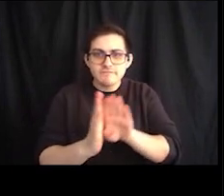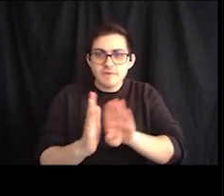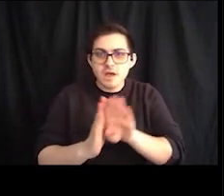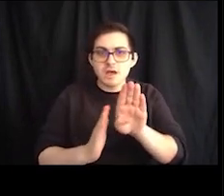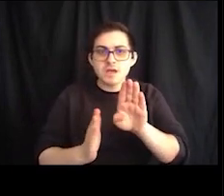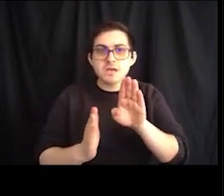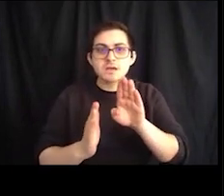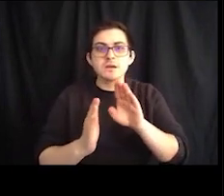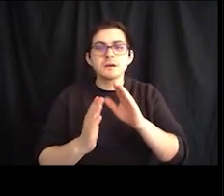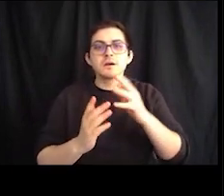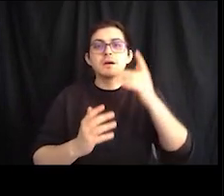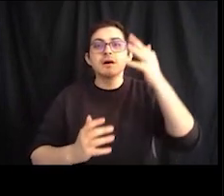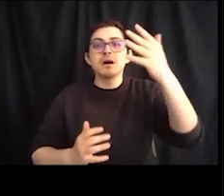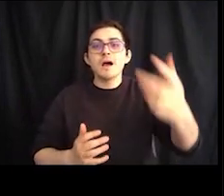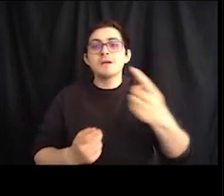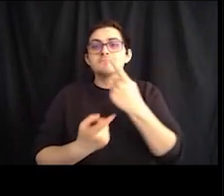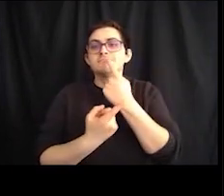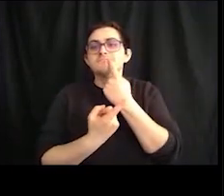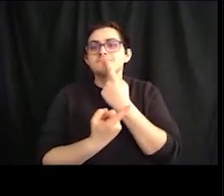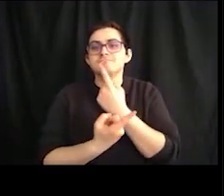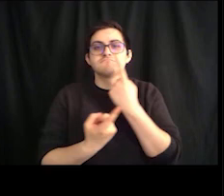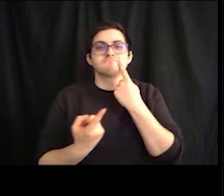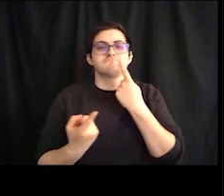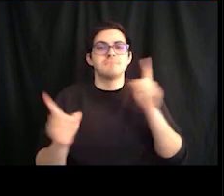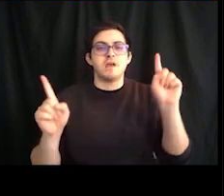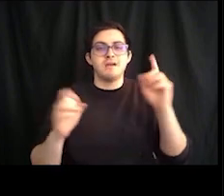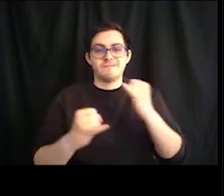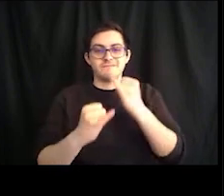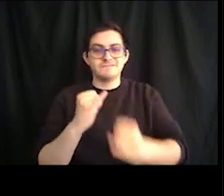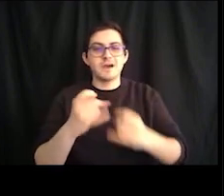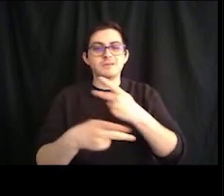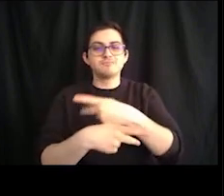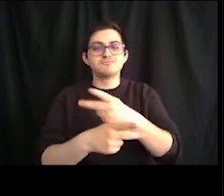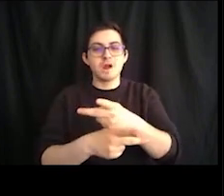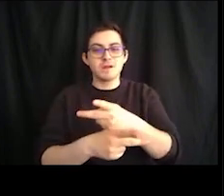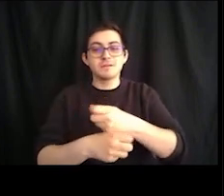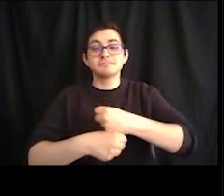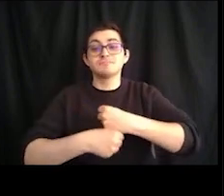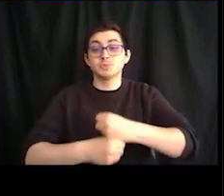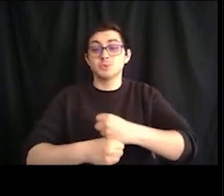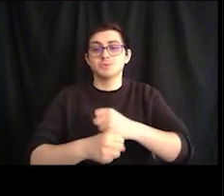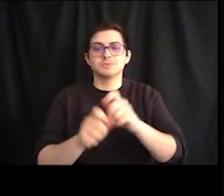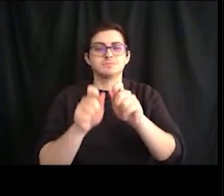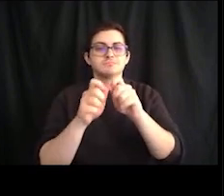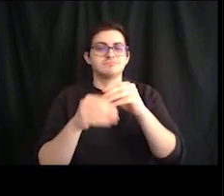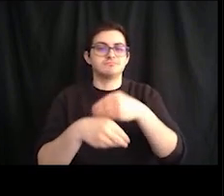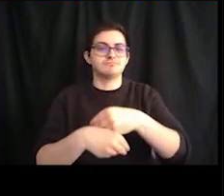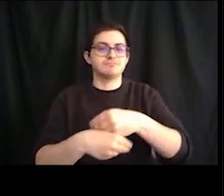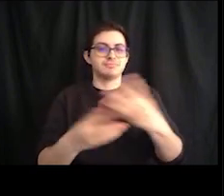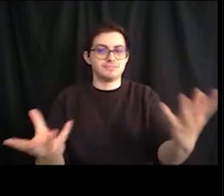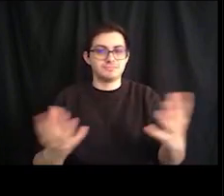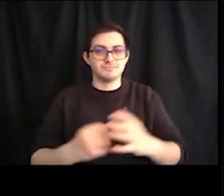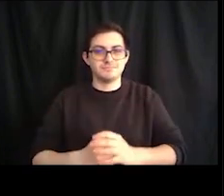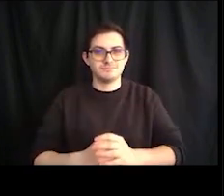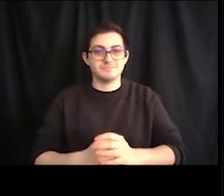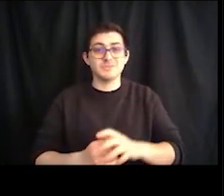in production to put in users hands. So at the highest of levels, this is the end to end product design and development